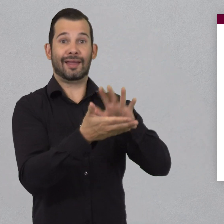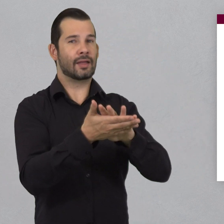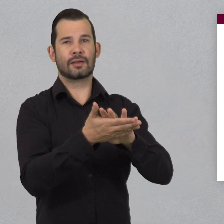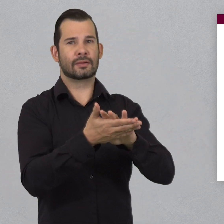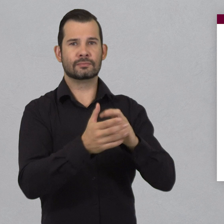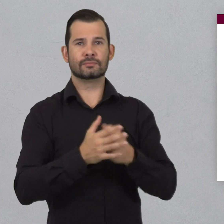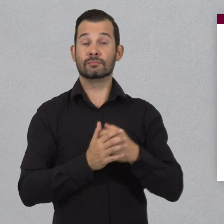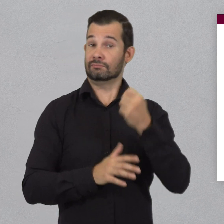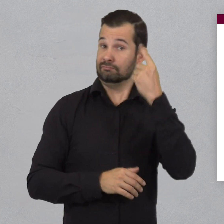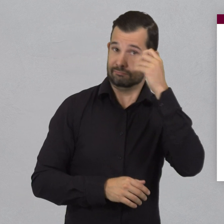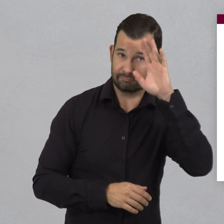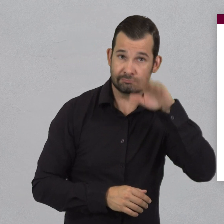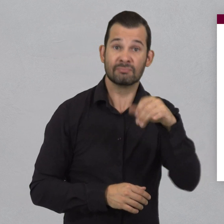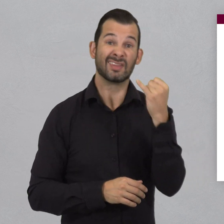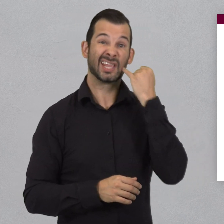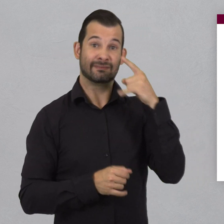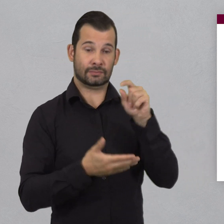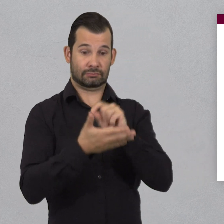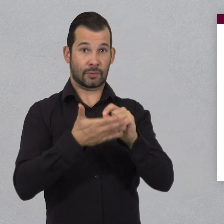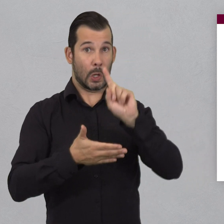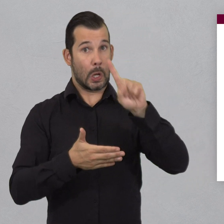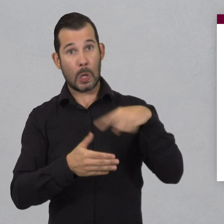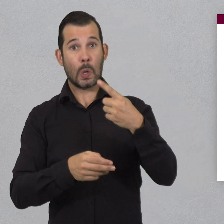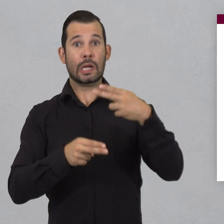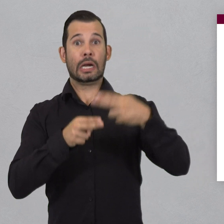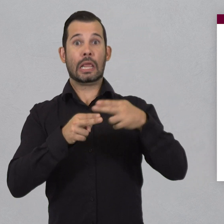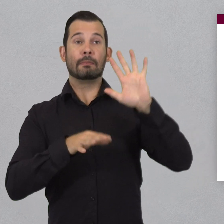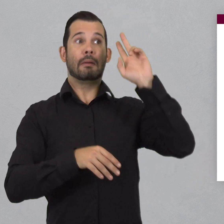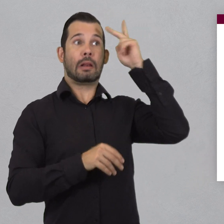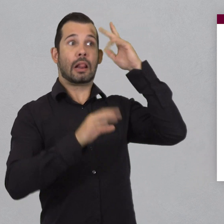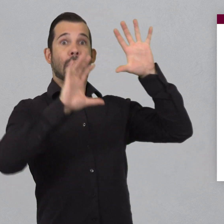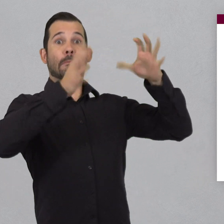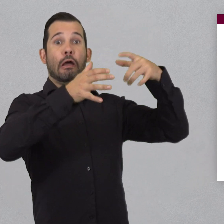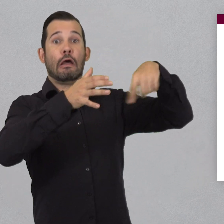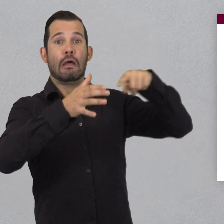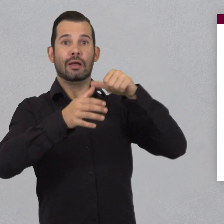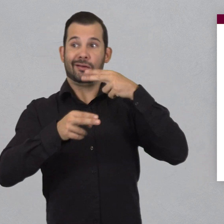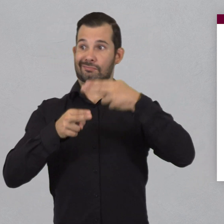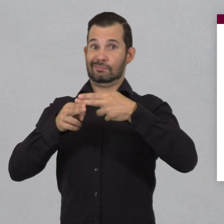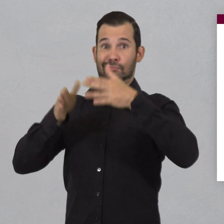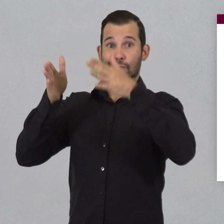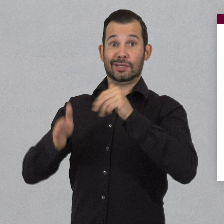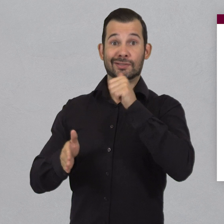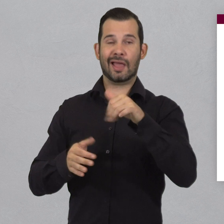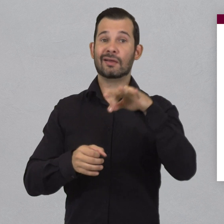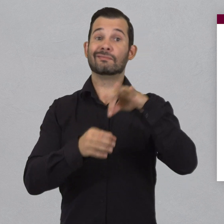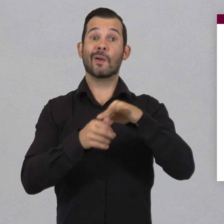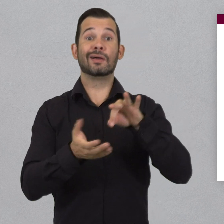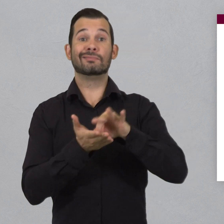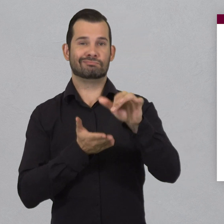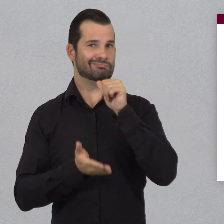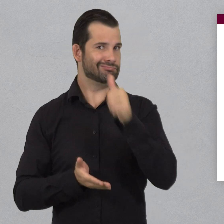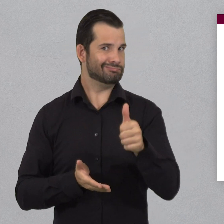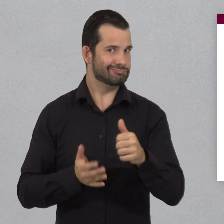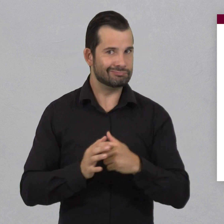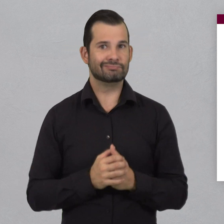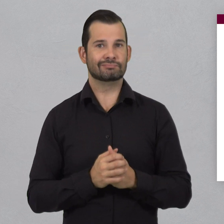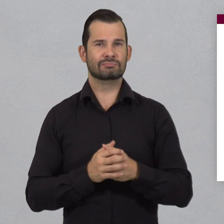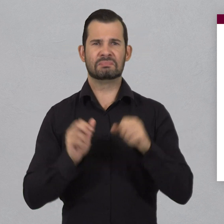party. However, if you write only the name of a political party, your vote won’t be counted.